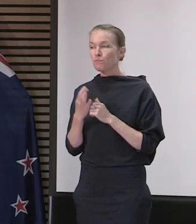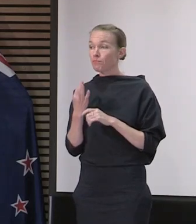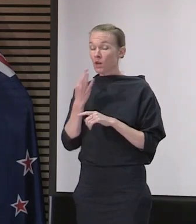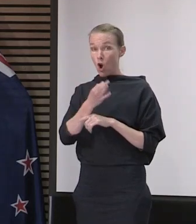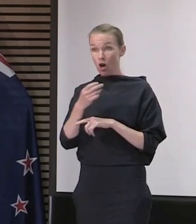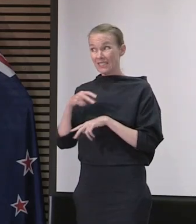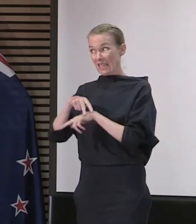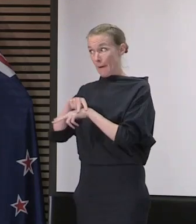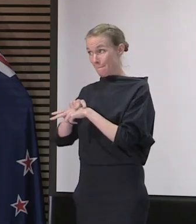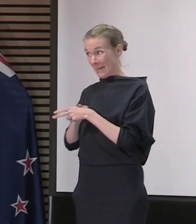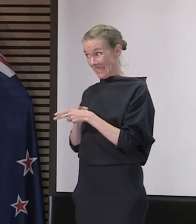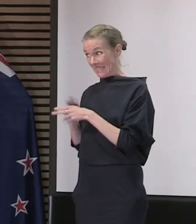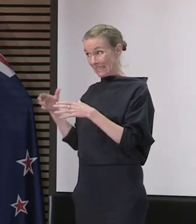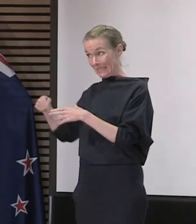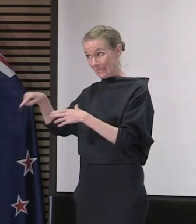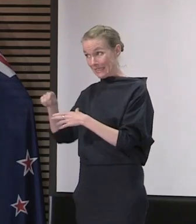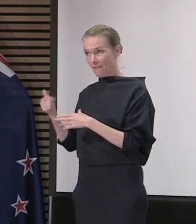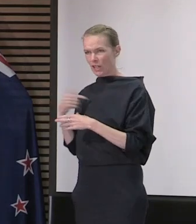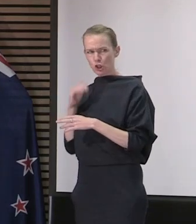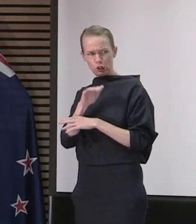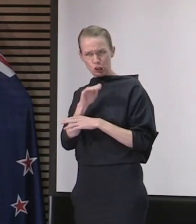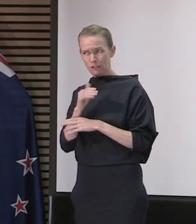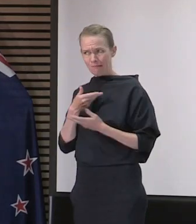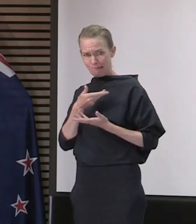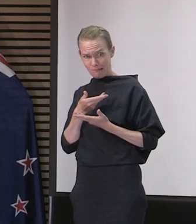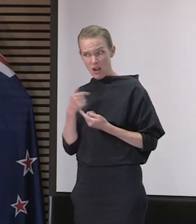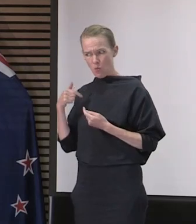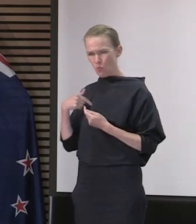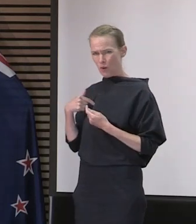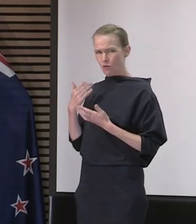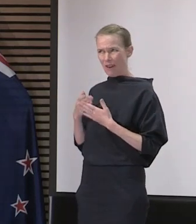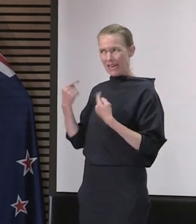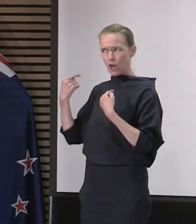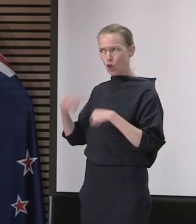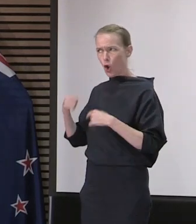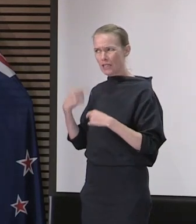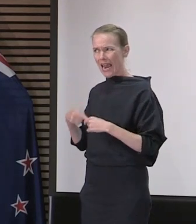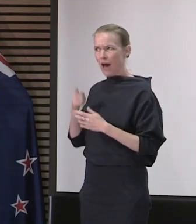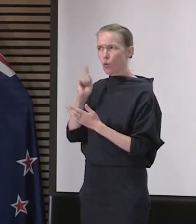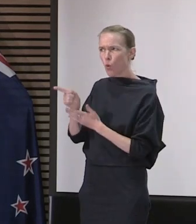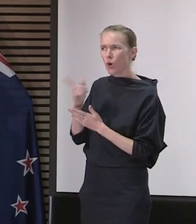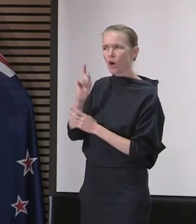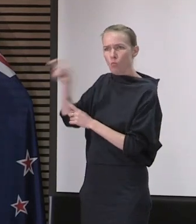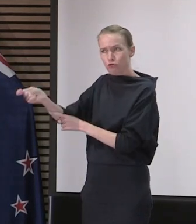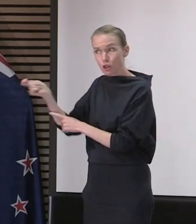enforce the lockdown? Did police give concern that they